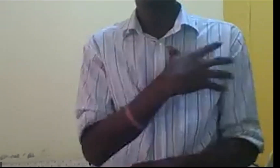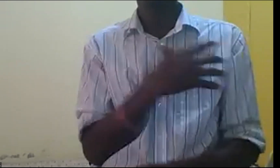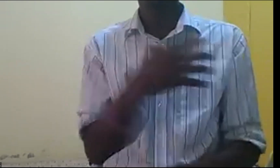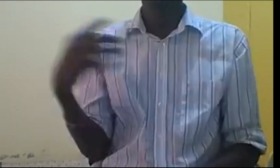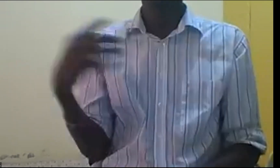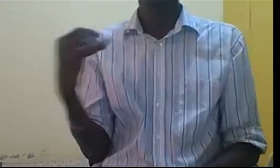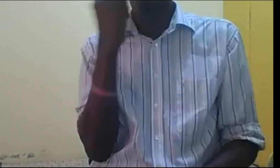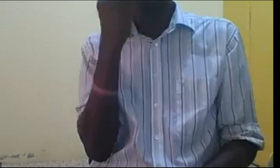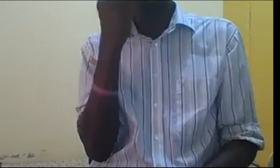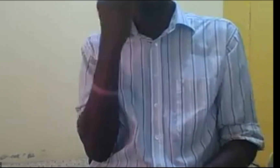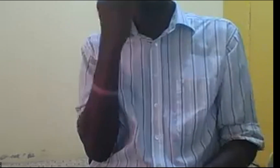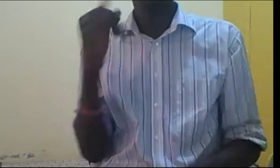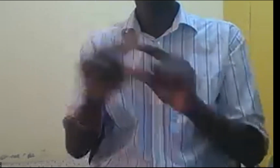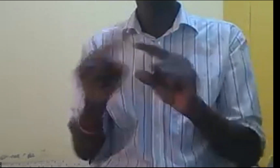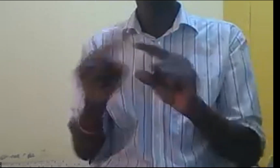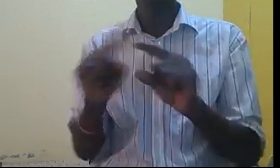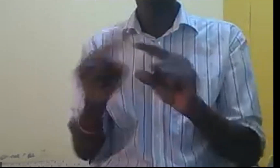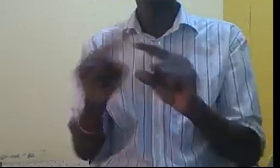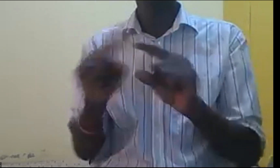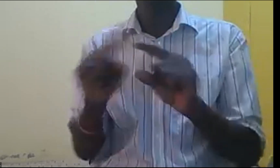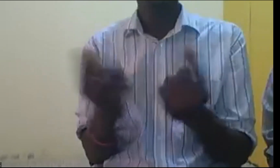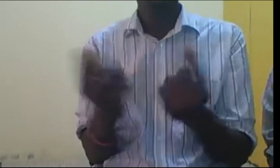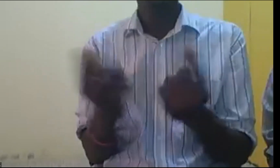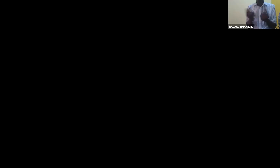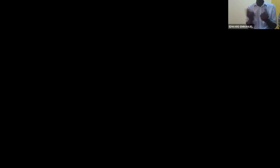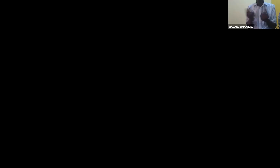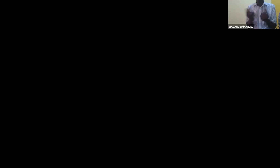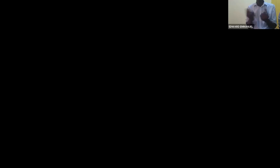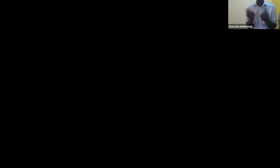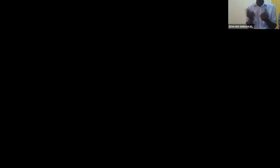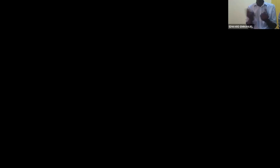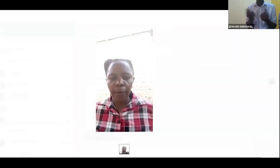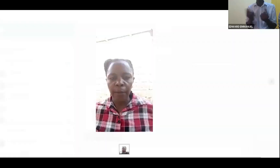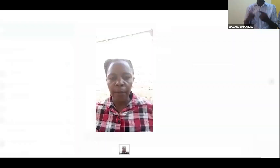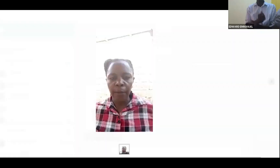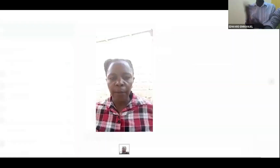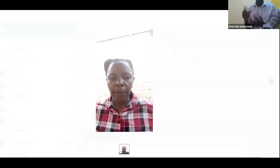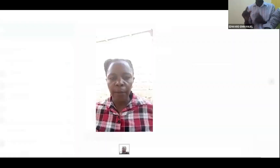to share back what they heard. So group One.